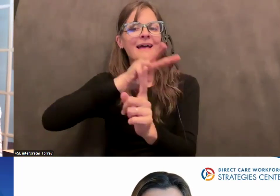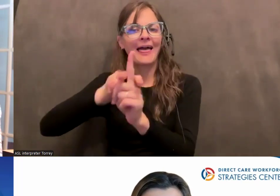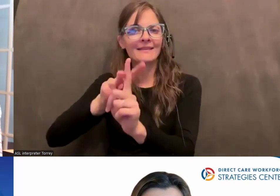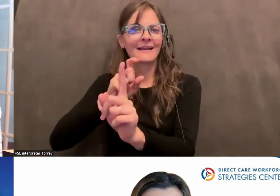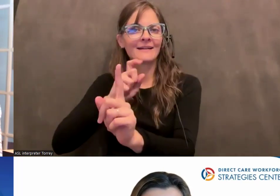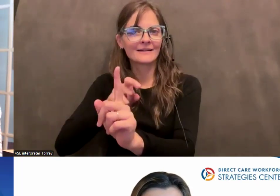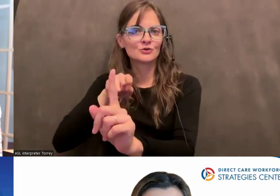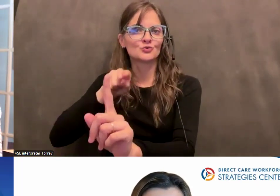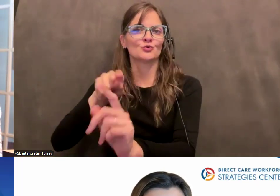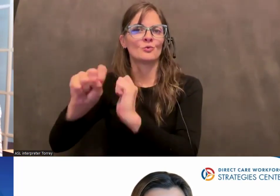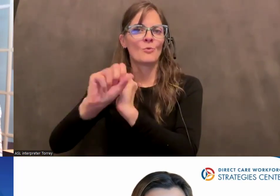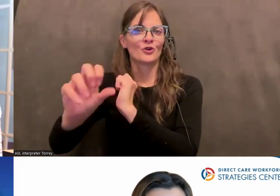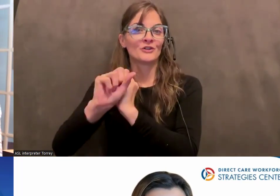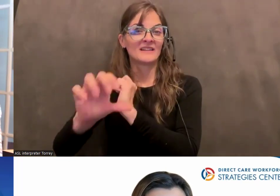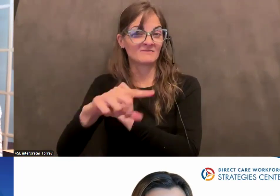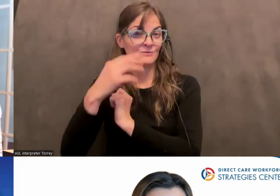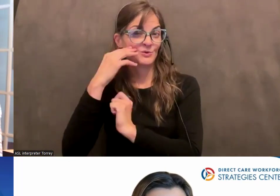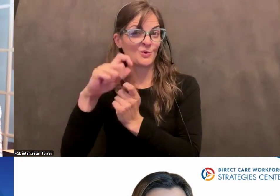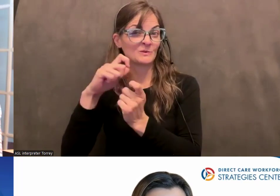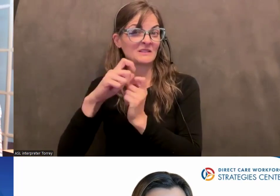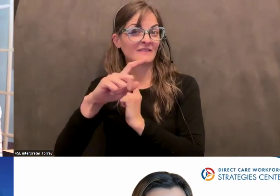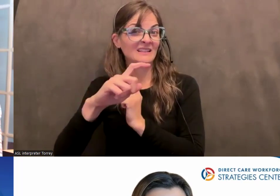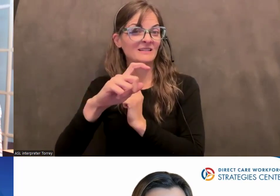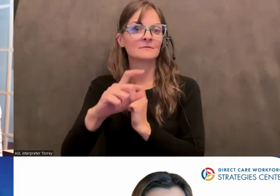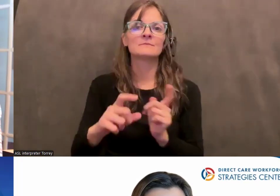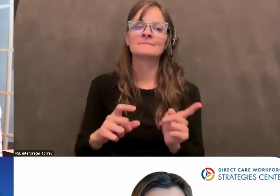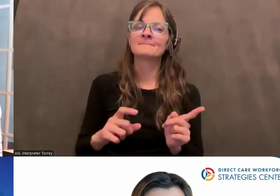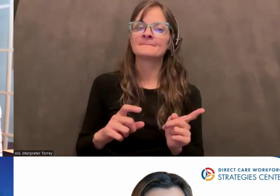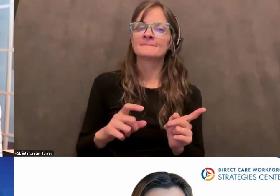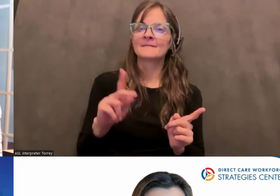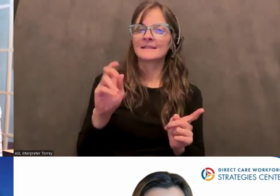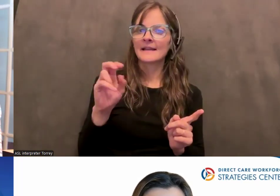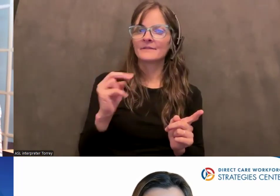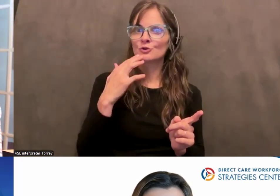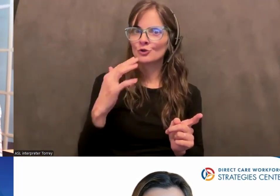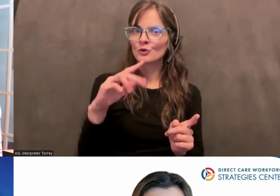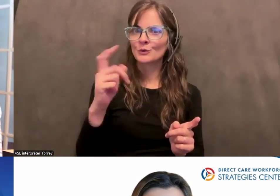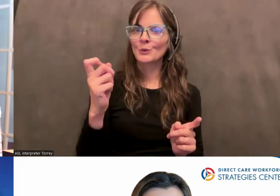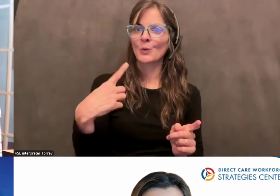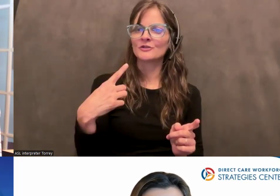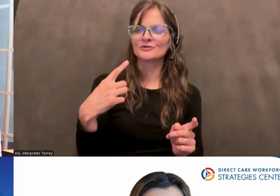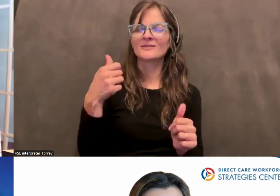Yeah, that's a good question. I'm trying to think back. I think it was about, you know,